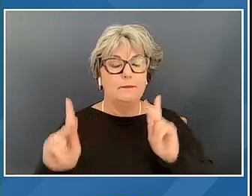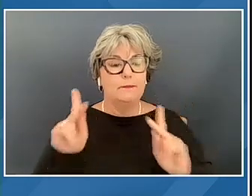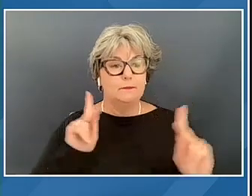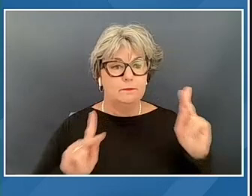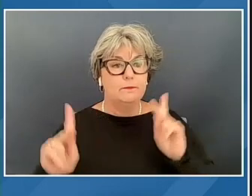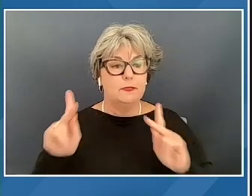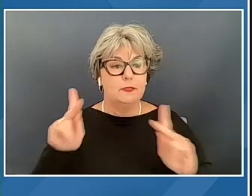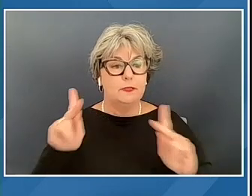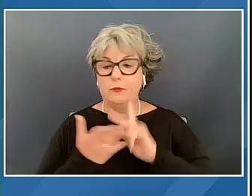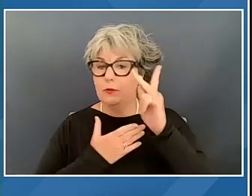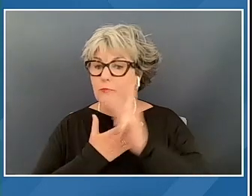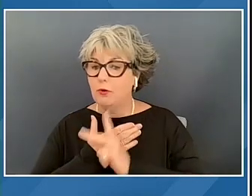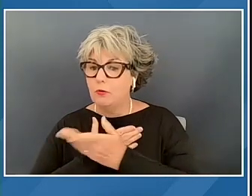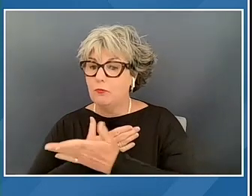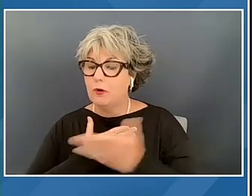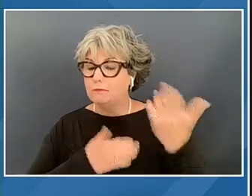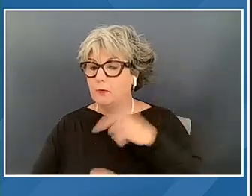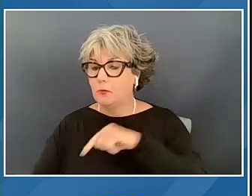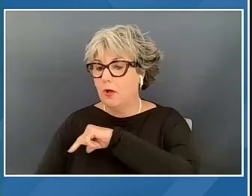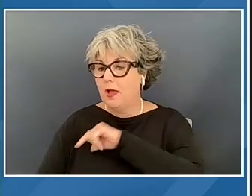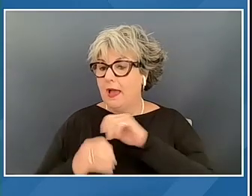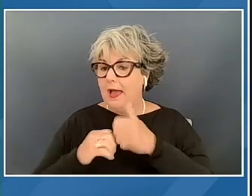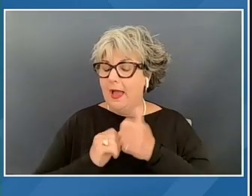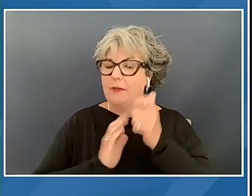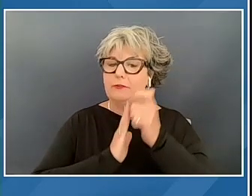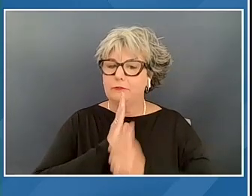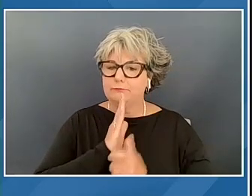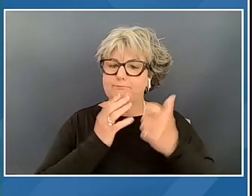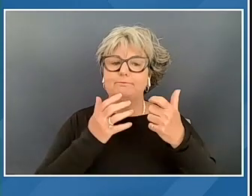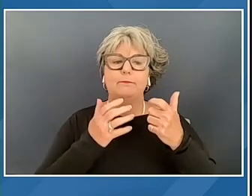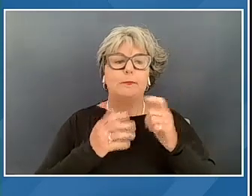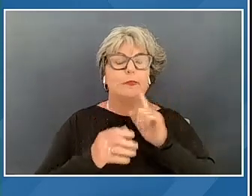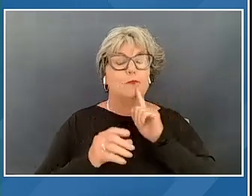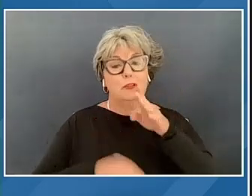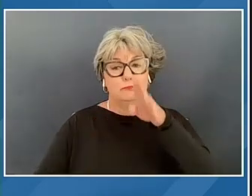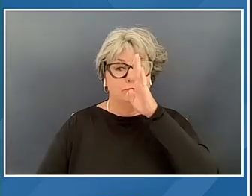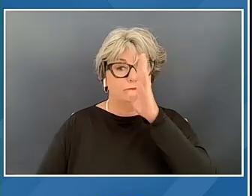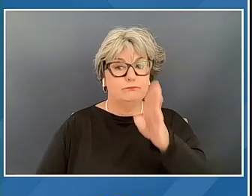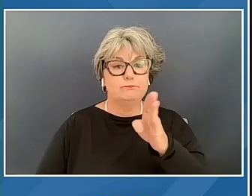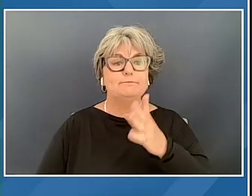they qualify is through automation. And to put it really bluntly, to give